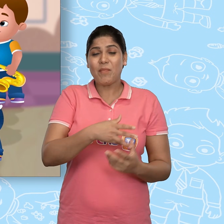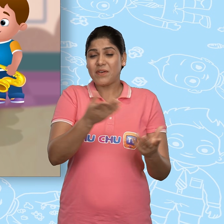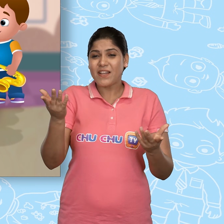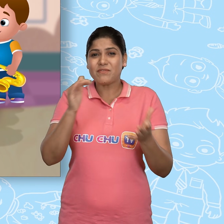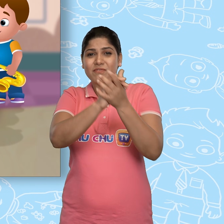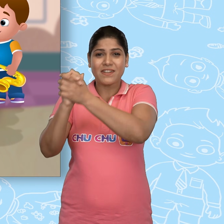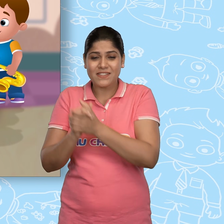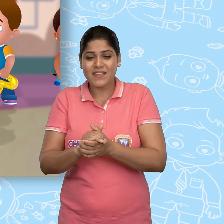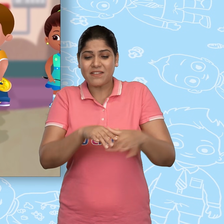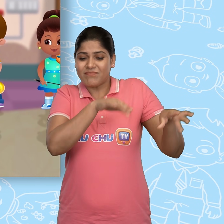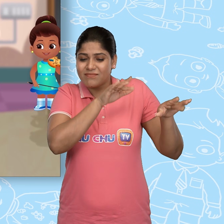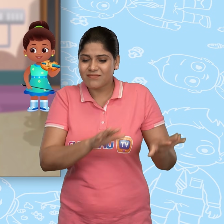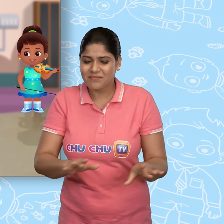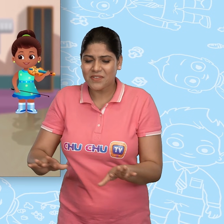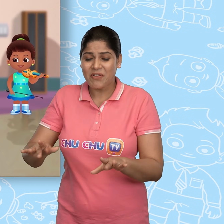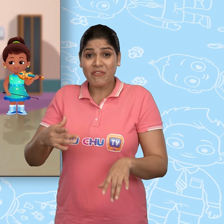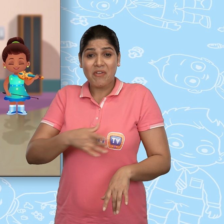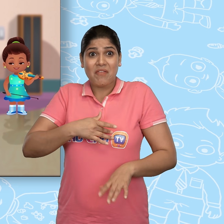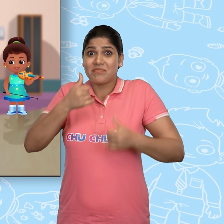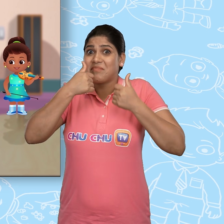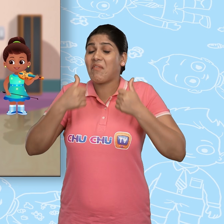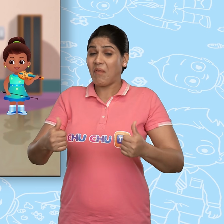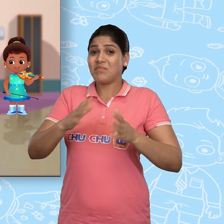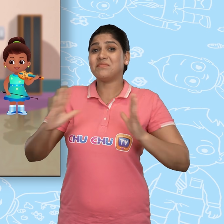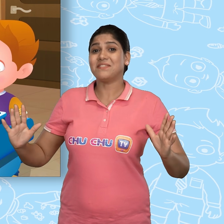He enjoyed playing the piano for his friends.